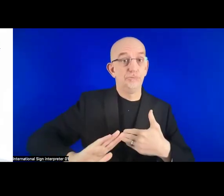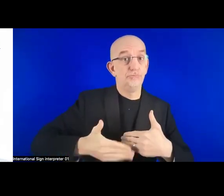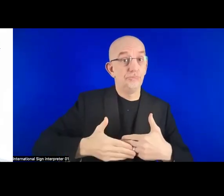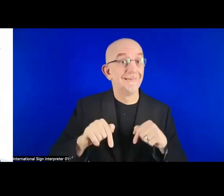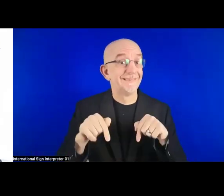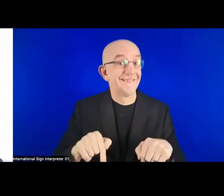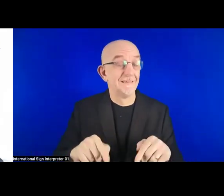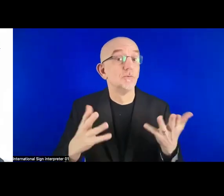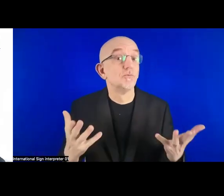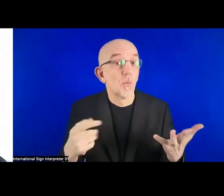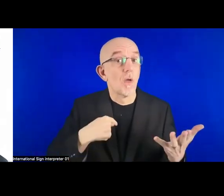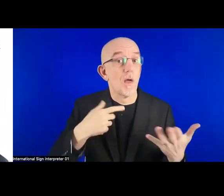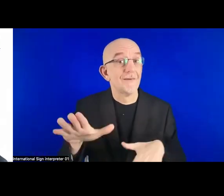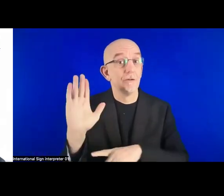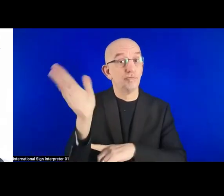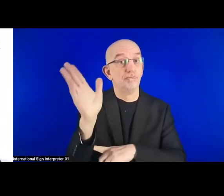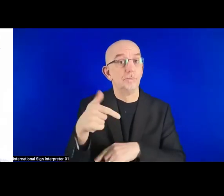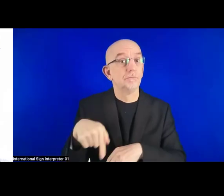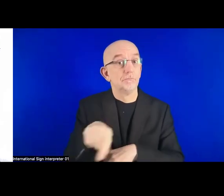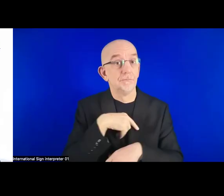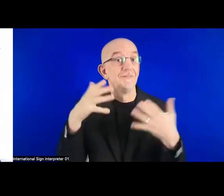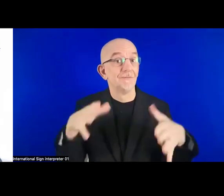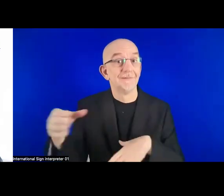typical post doctoral contract, which is usually one to two years and as part of